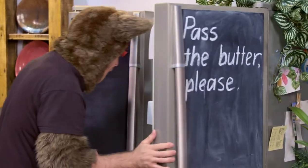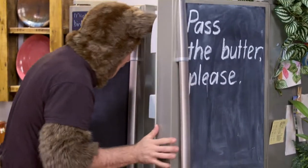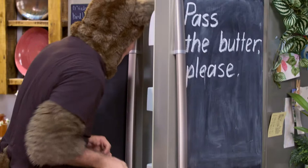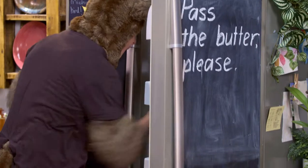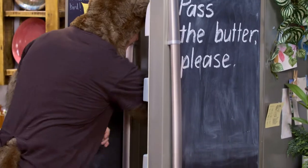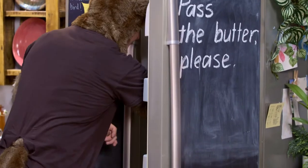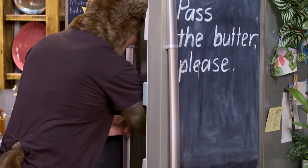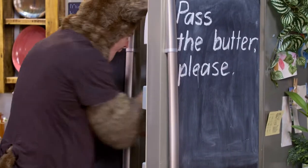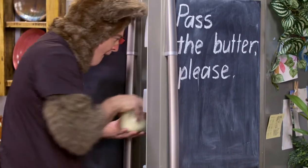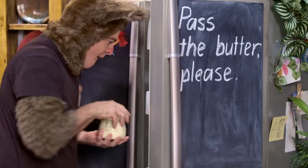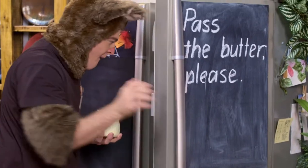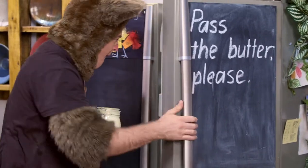Right. Ah!